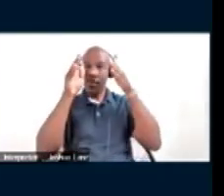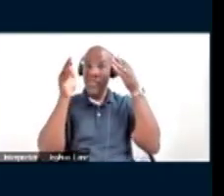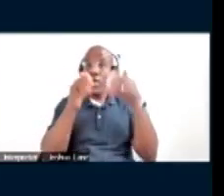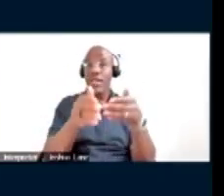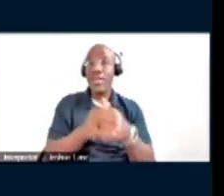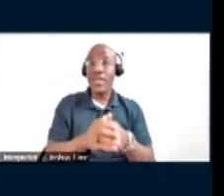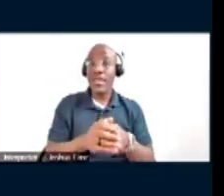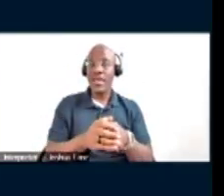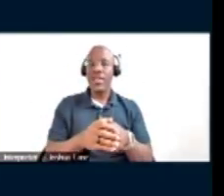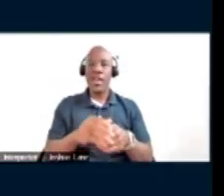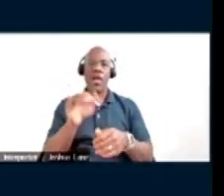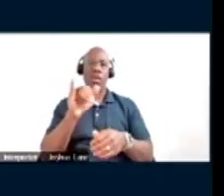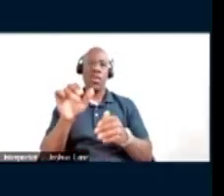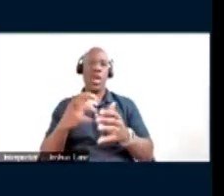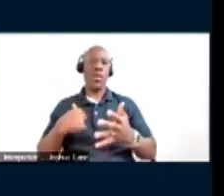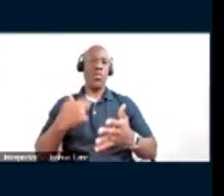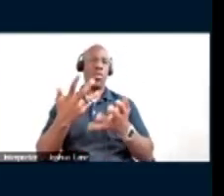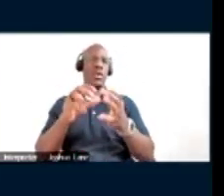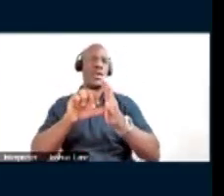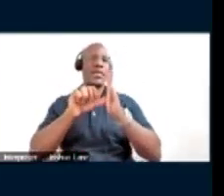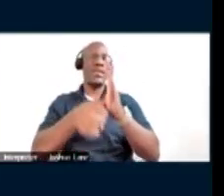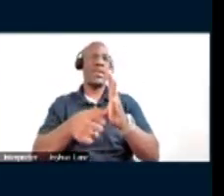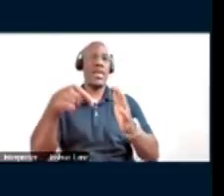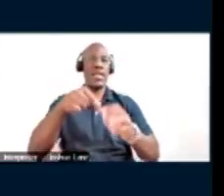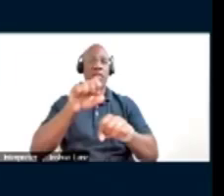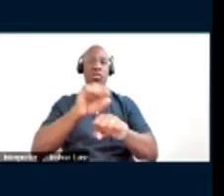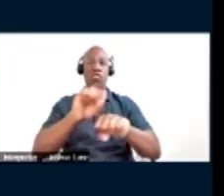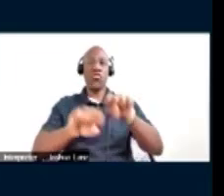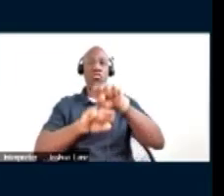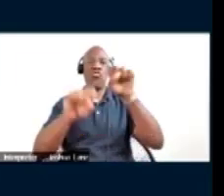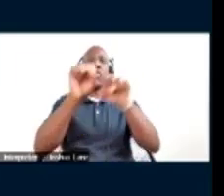to having those critical judgments made without